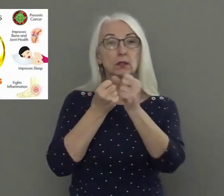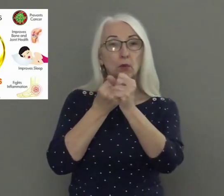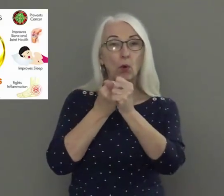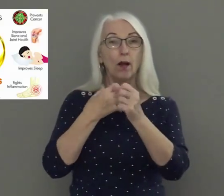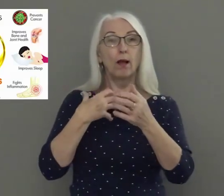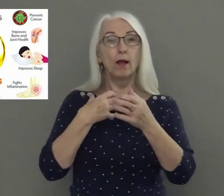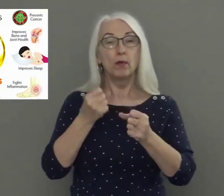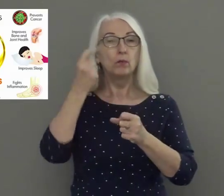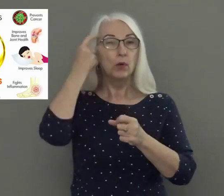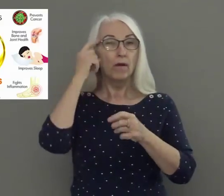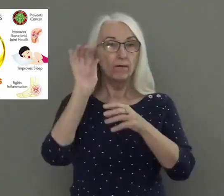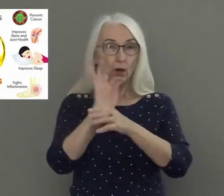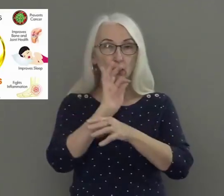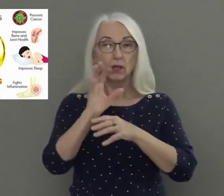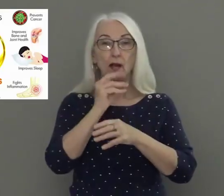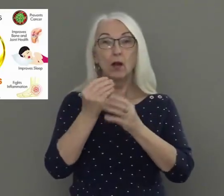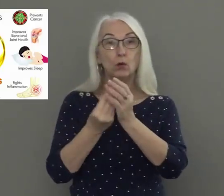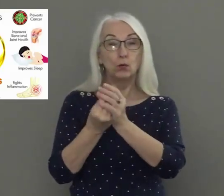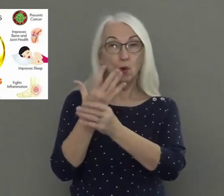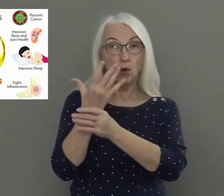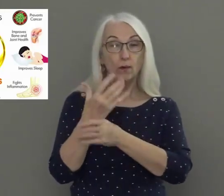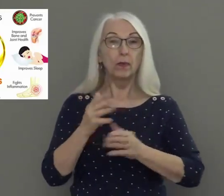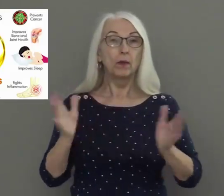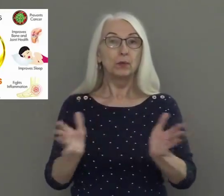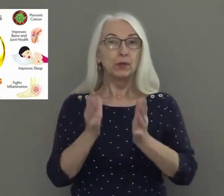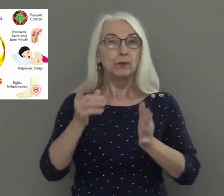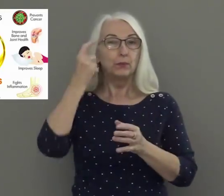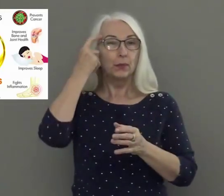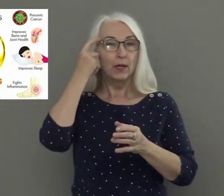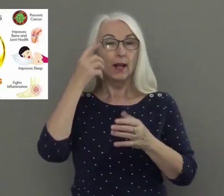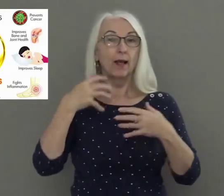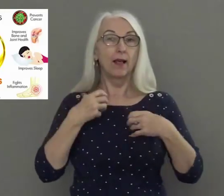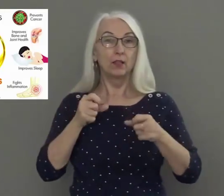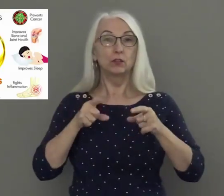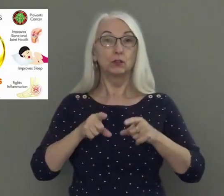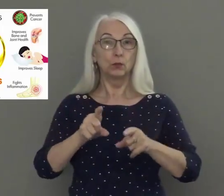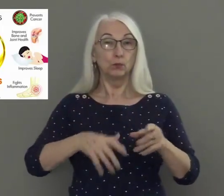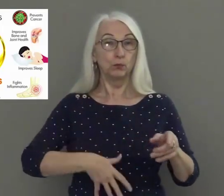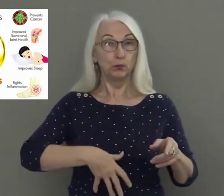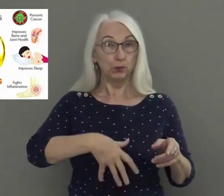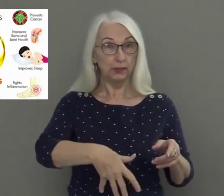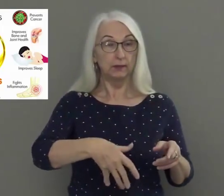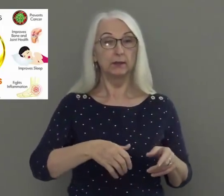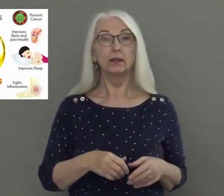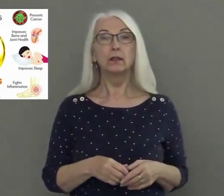> Supports healthy brain function and growth > Promotes brain health during pregnancy